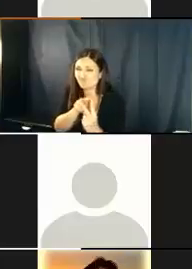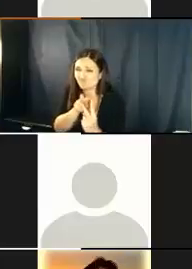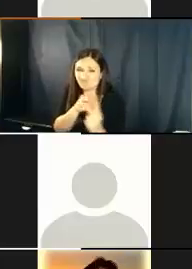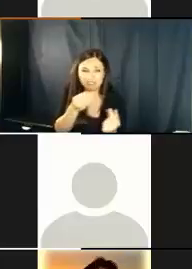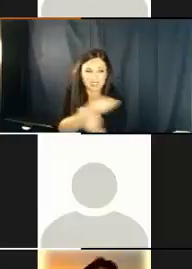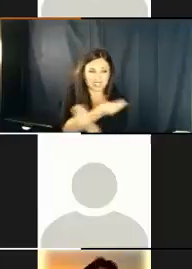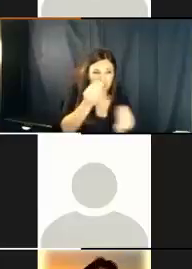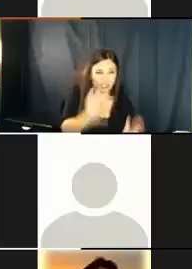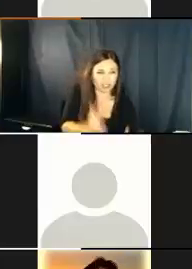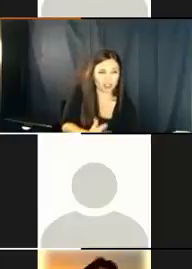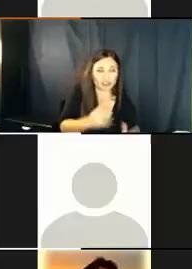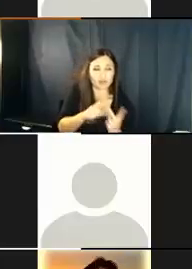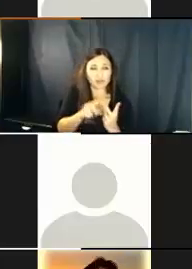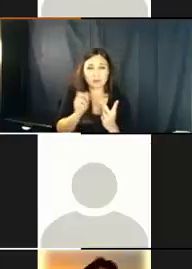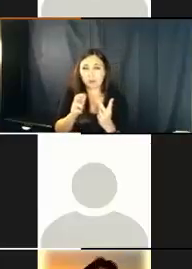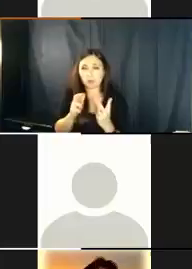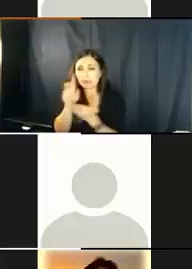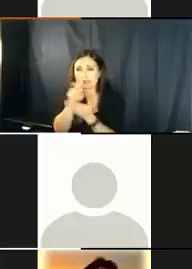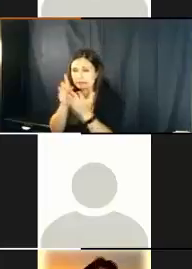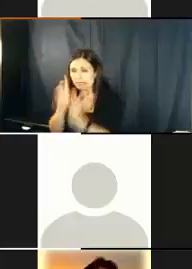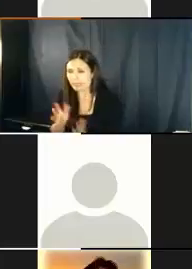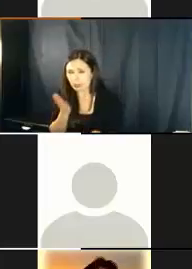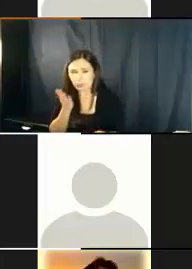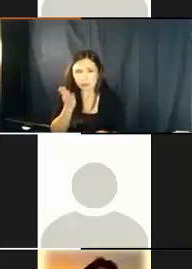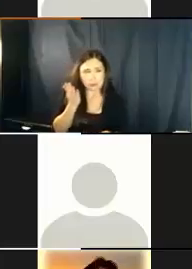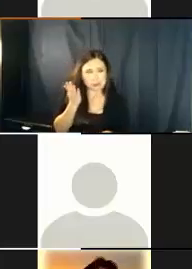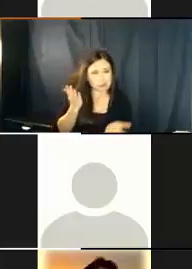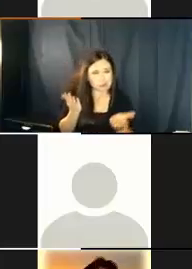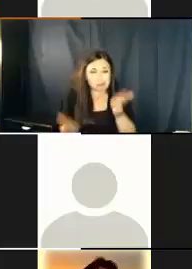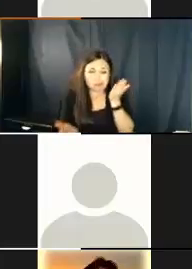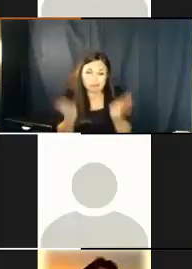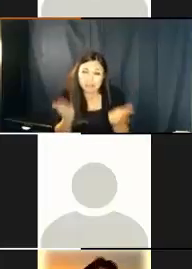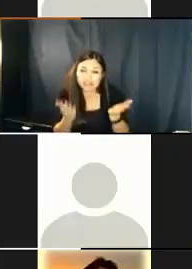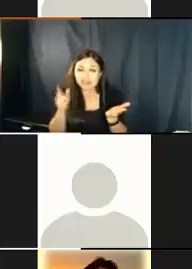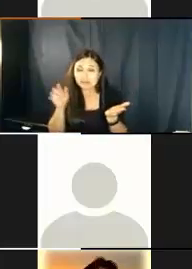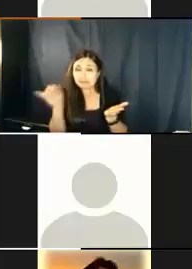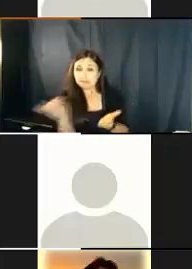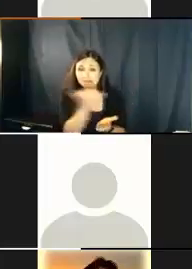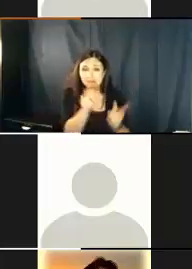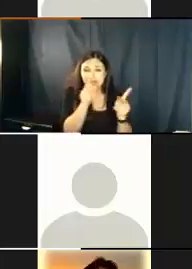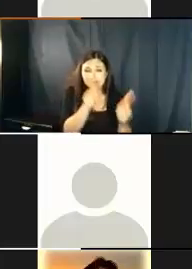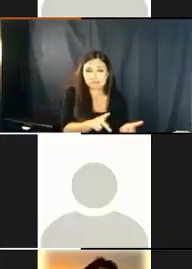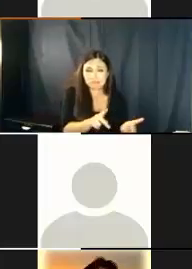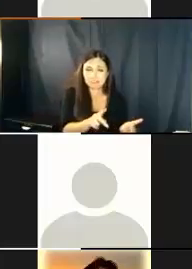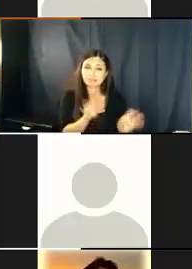or your designer may or may not be the same person then that's ideal but oftentimes you